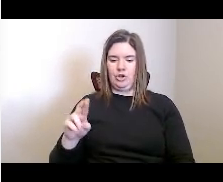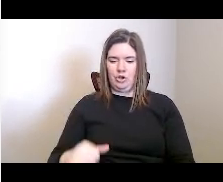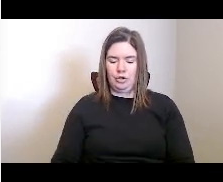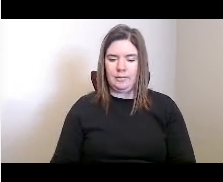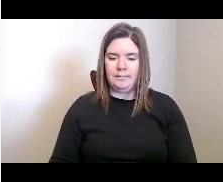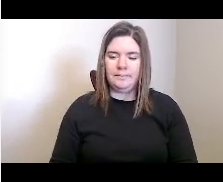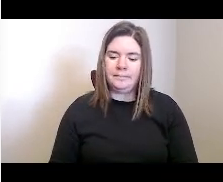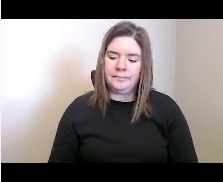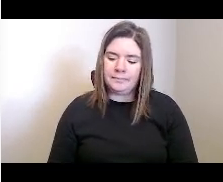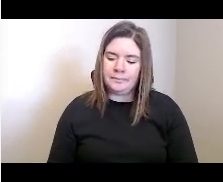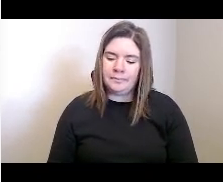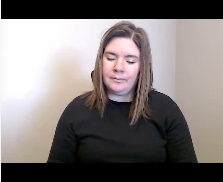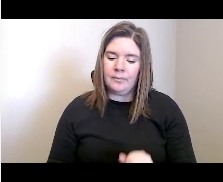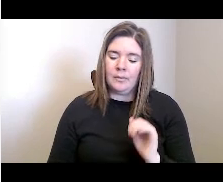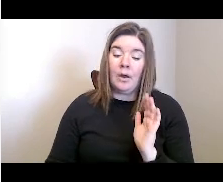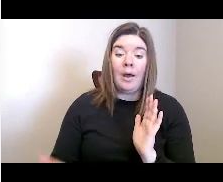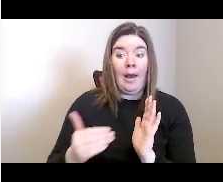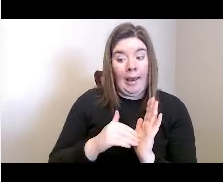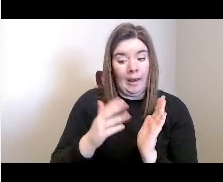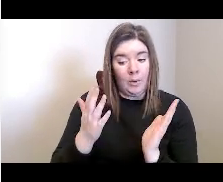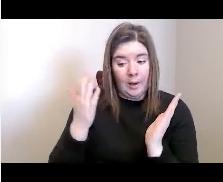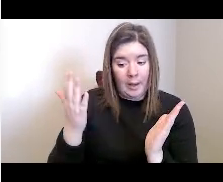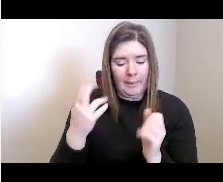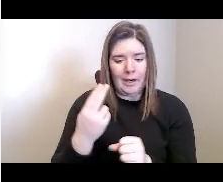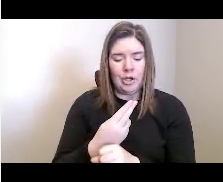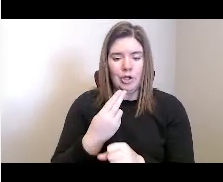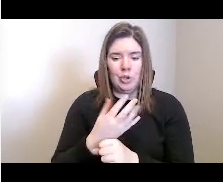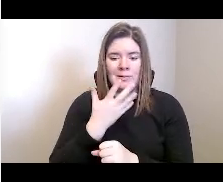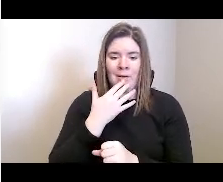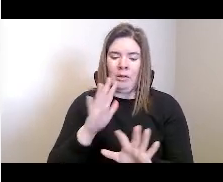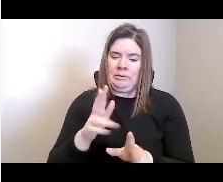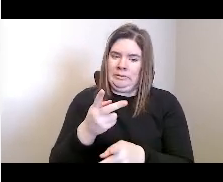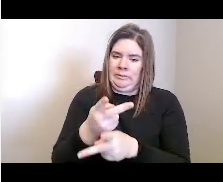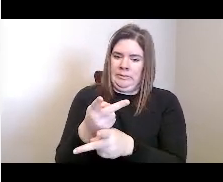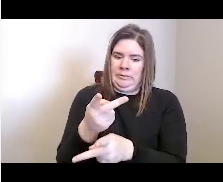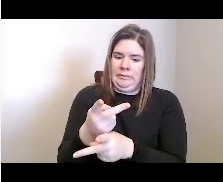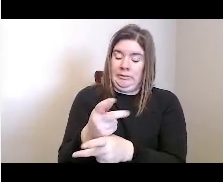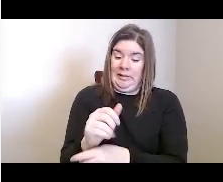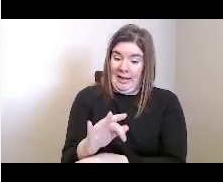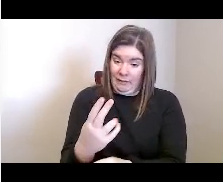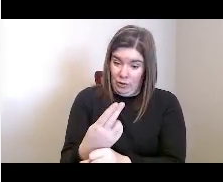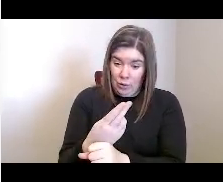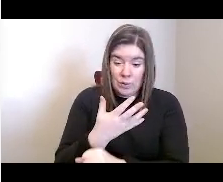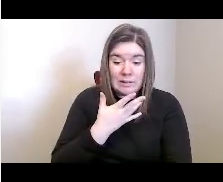Again, I would recommend again to use color carefully. And if you are going to use color, make sure that it's not the only way